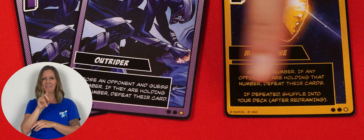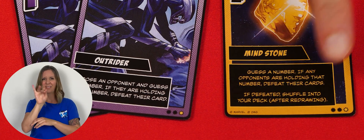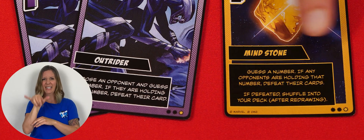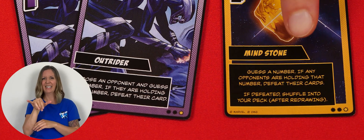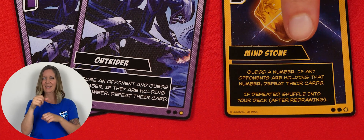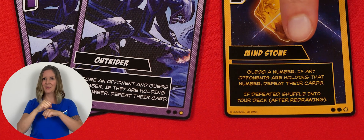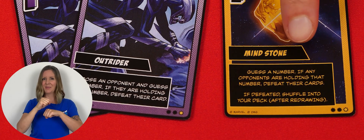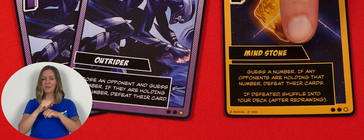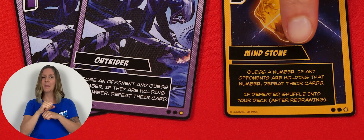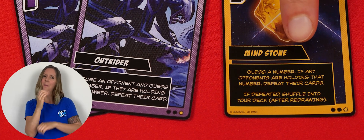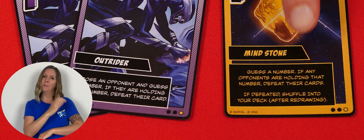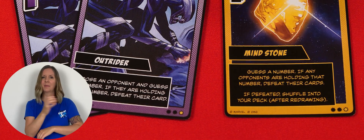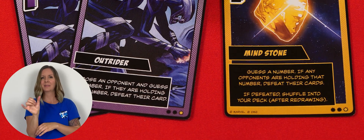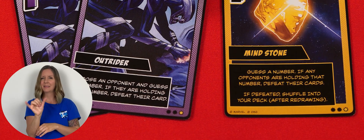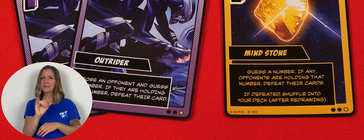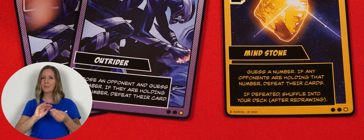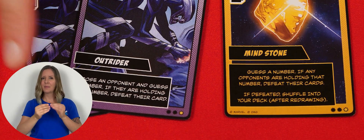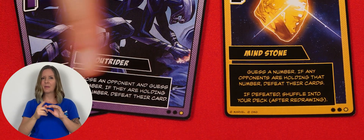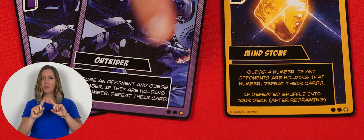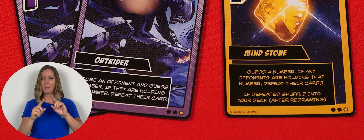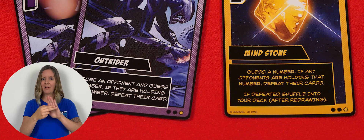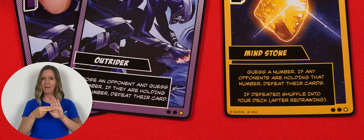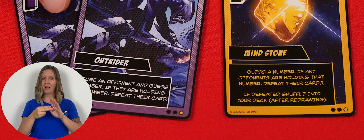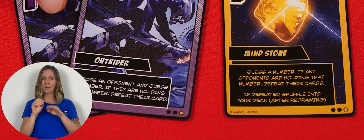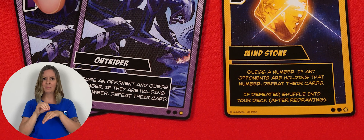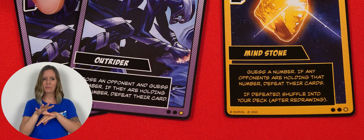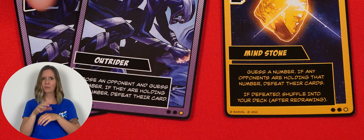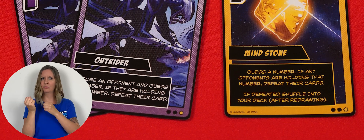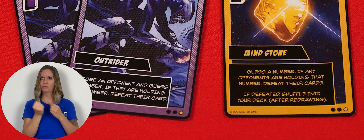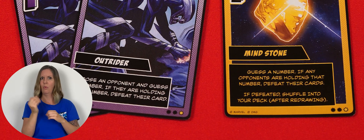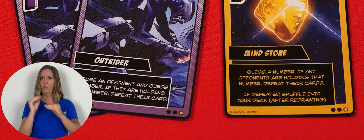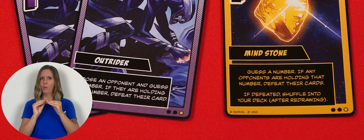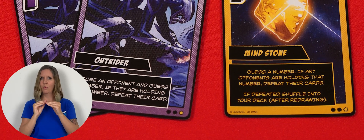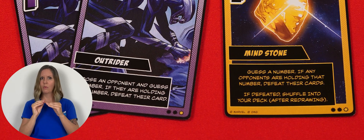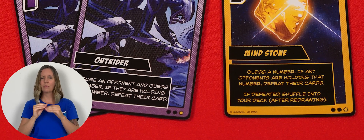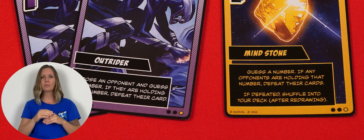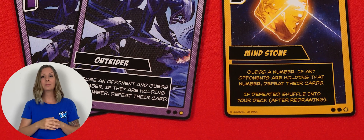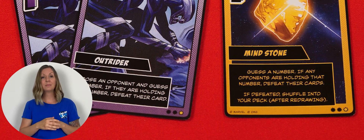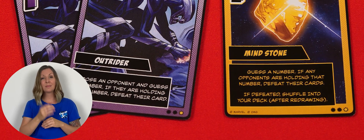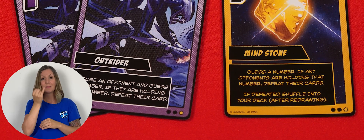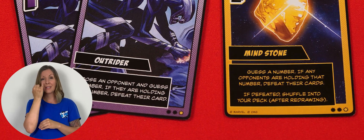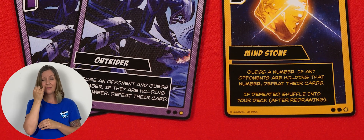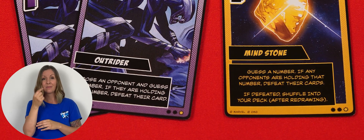stone’s power is similar to any other cards in Thanos’ deck that have the same value,